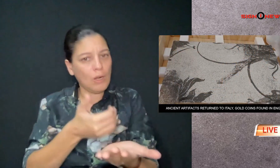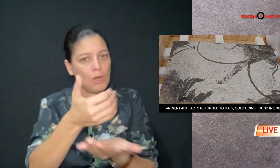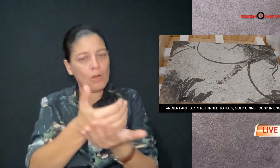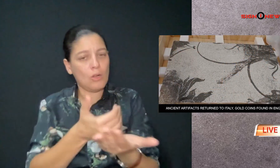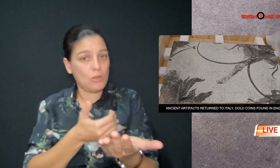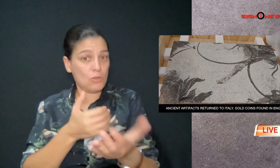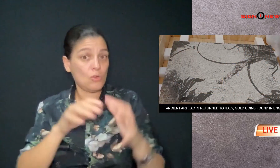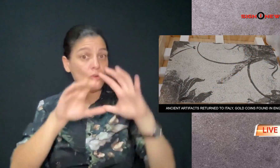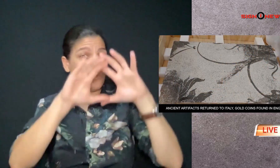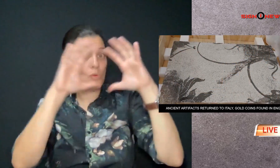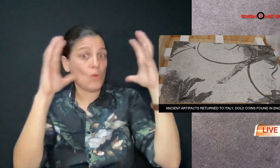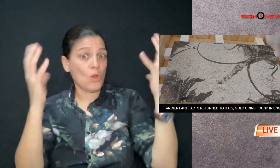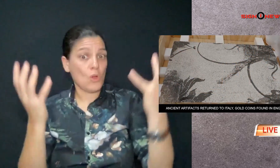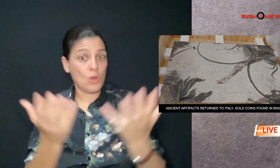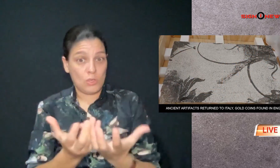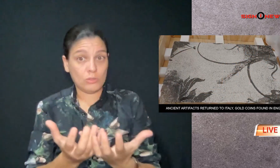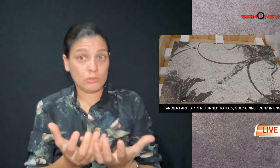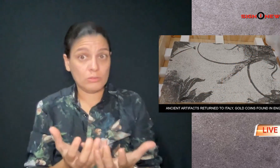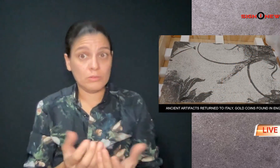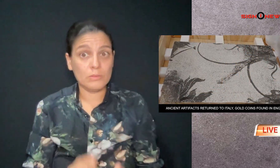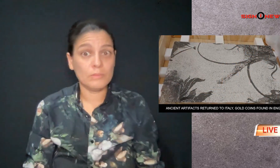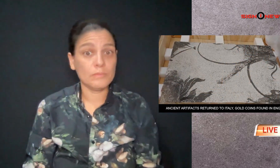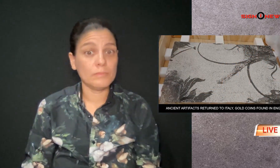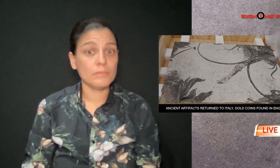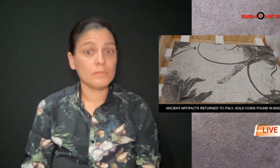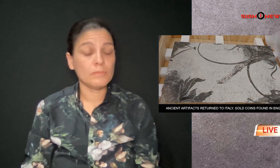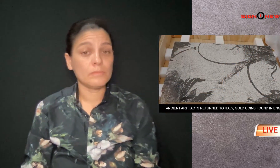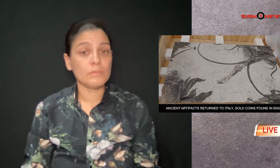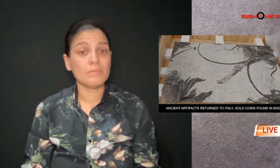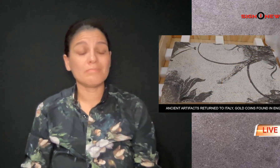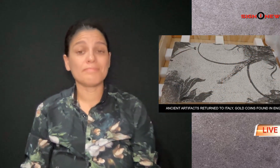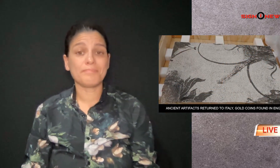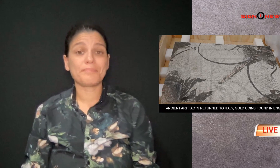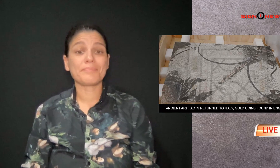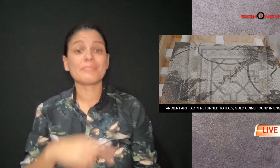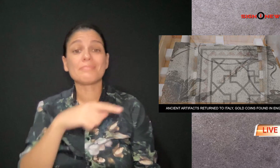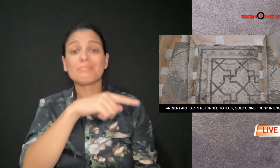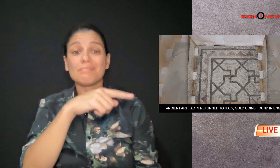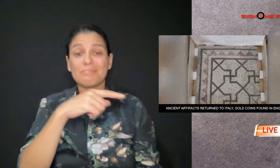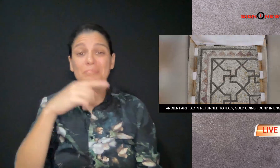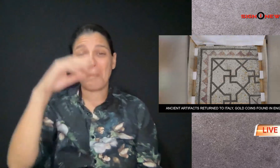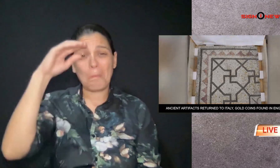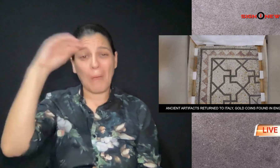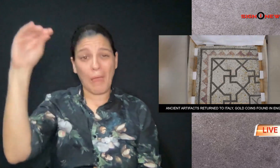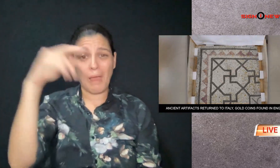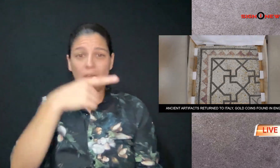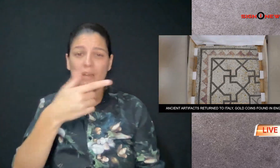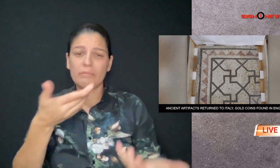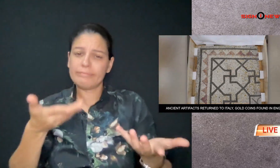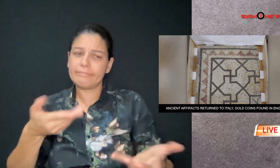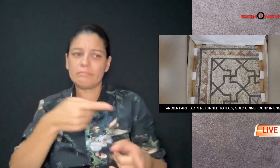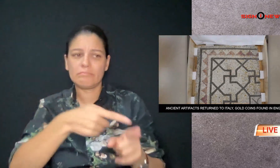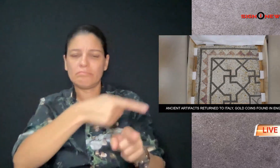and they ended up in the hands of one of the world's largest collectors that man is now